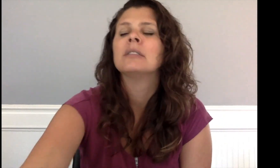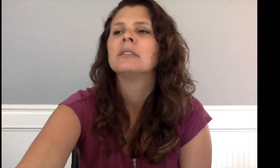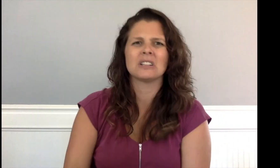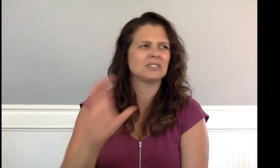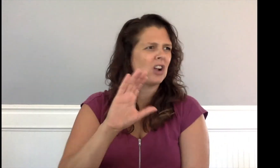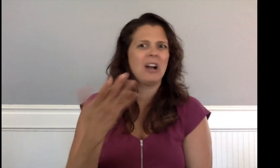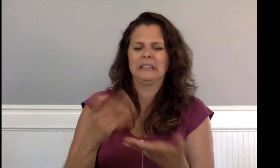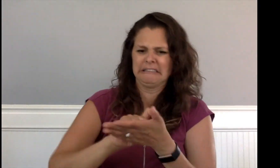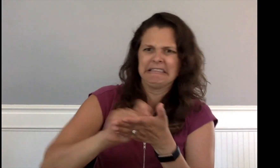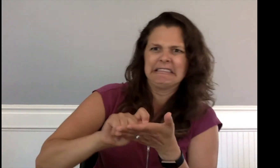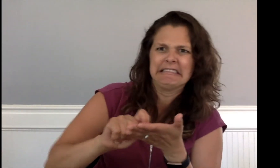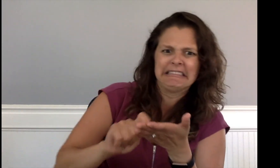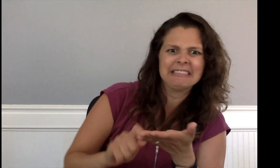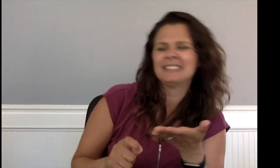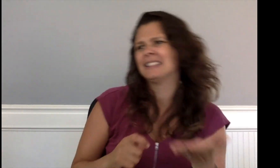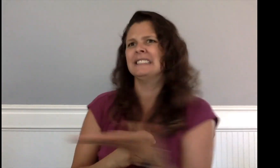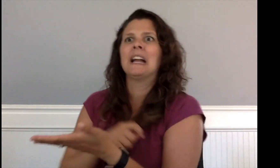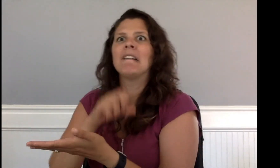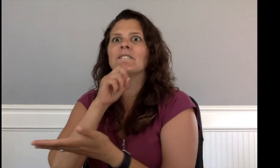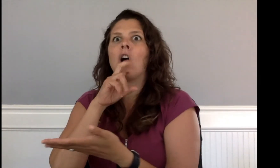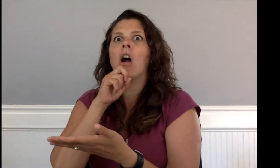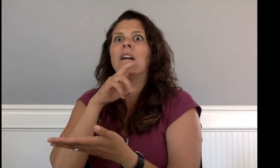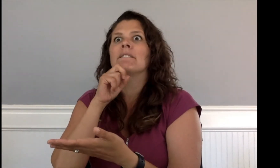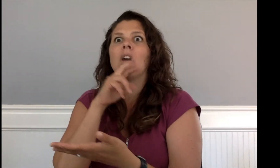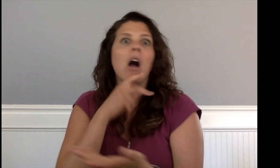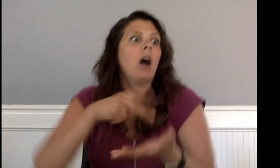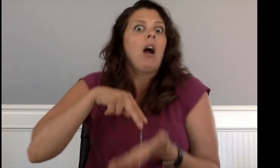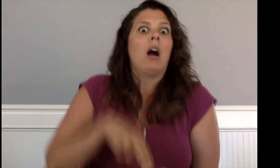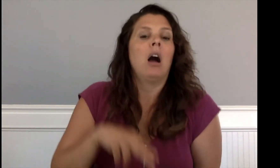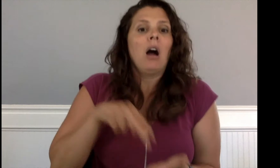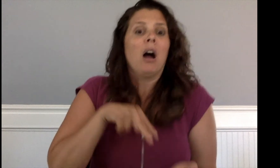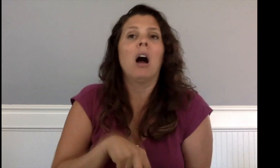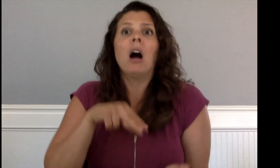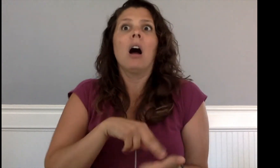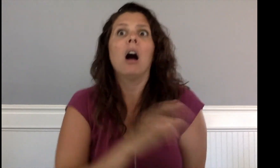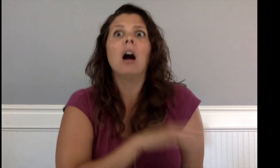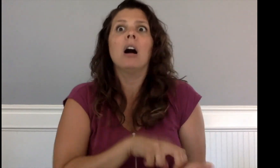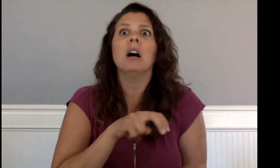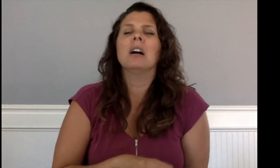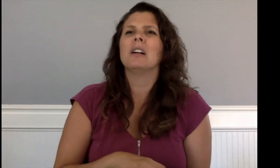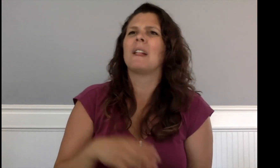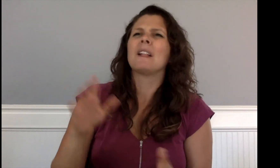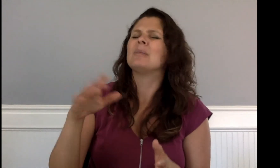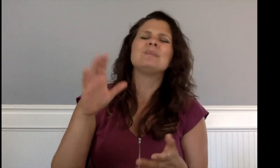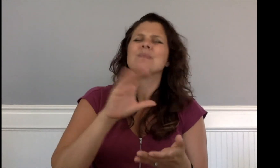Charlie scribbled this down. Frog started jumping up and down with both feet.